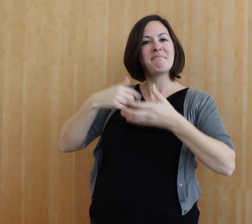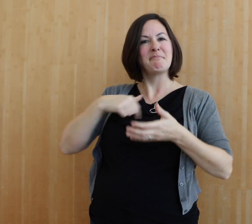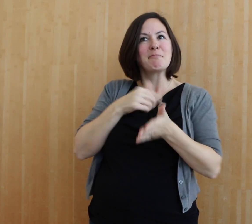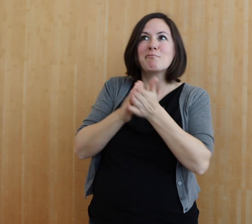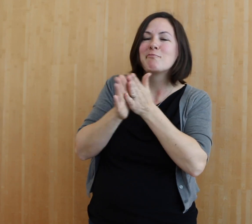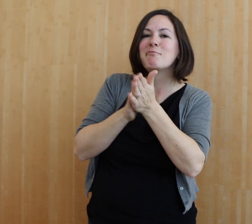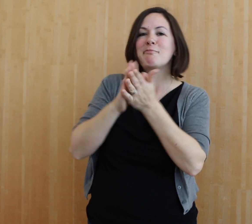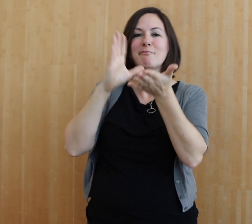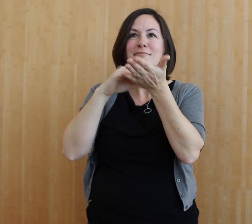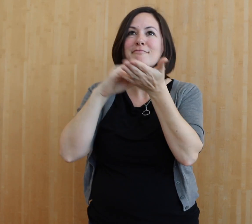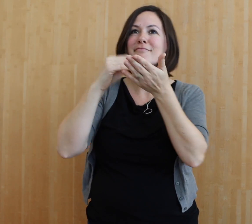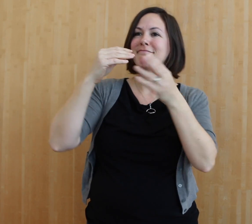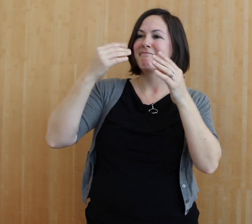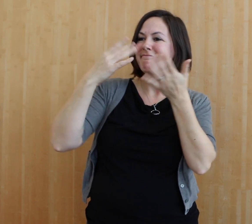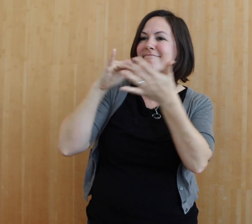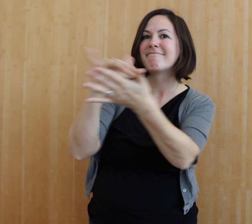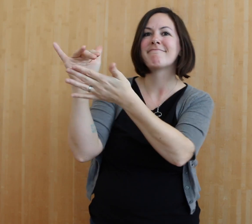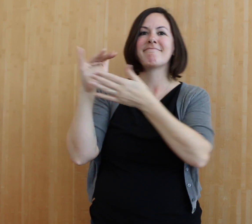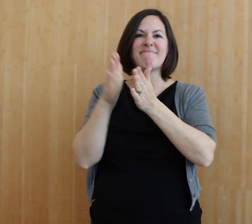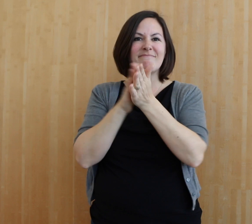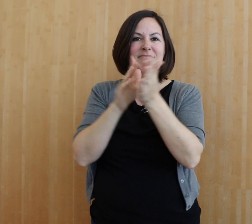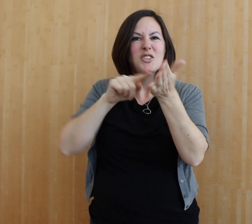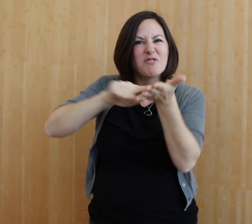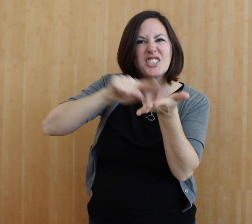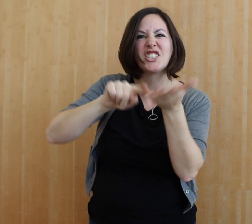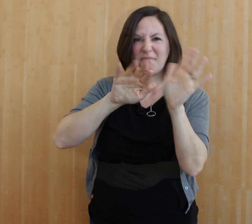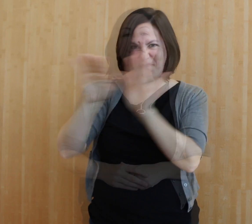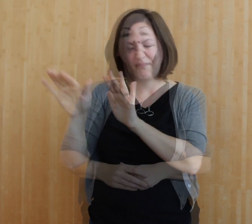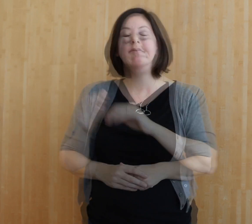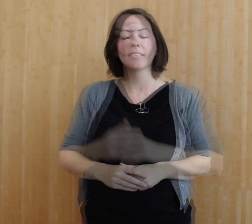We're into the study and the research of language.